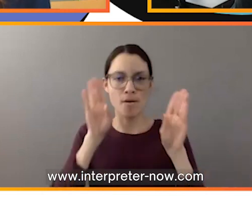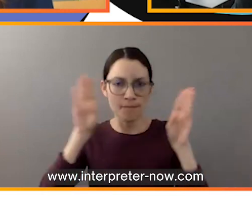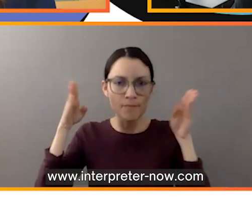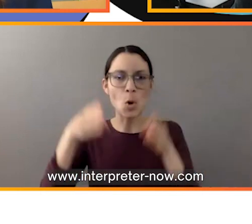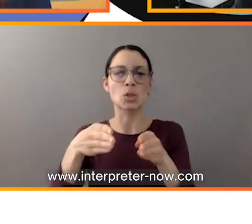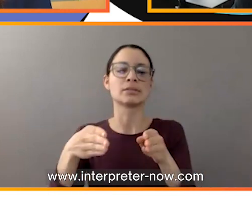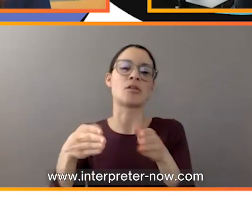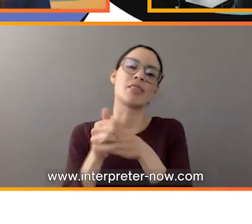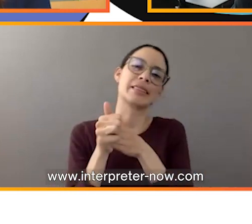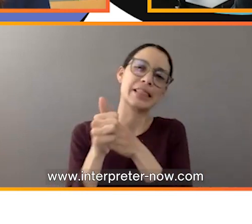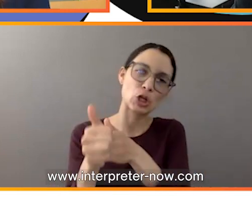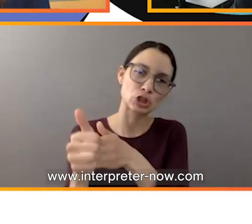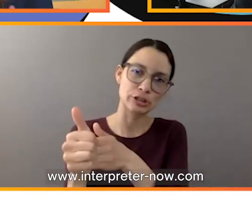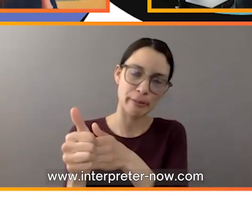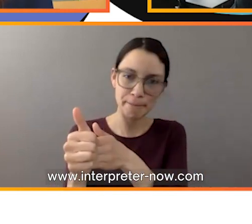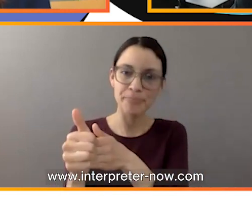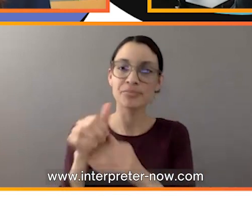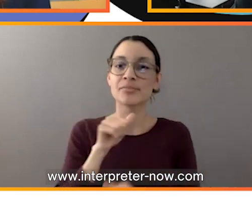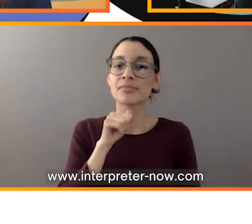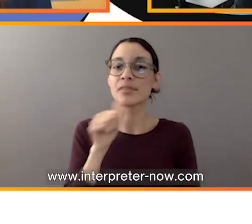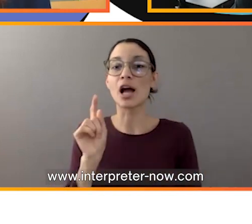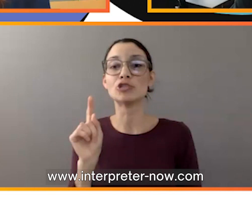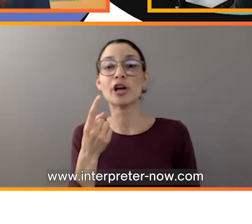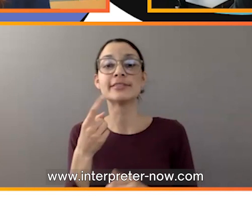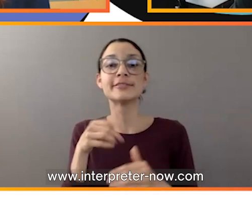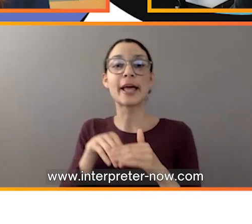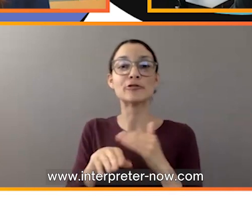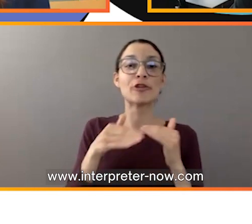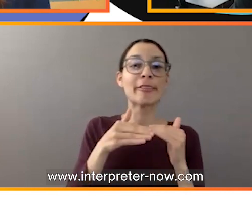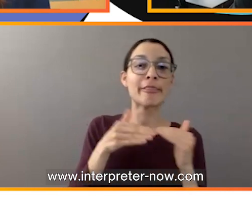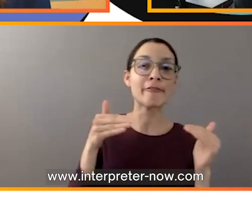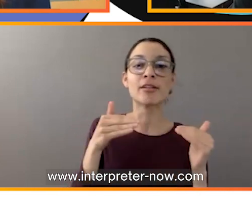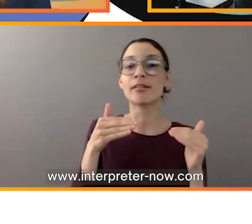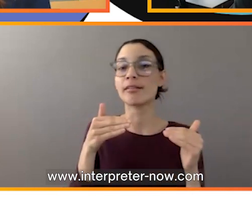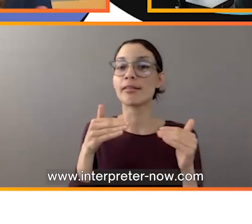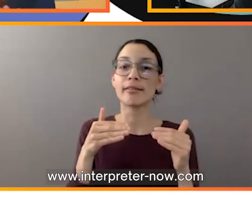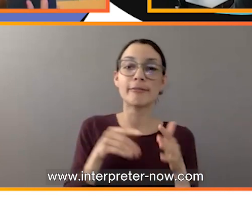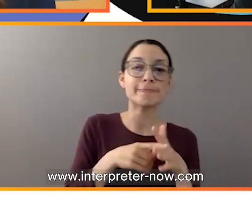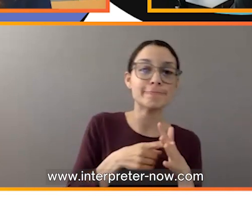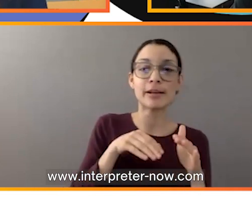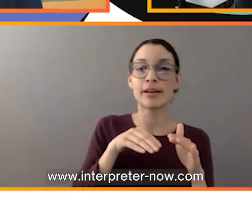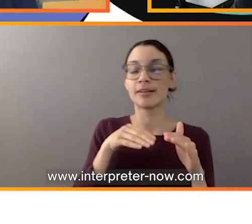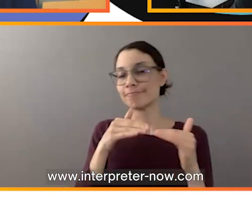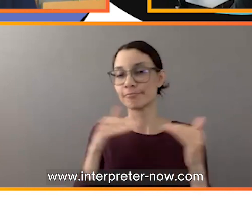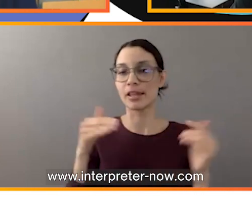So not just at the entry level, but a focus on underrepresented talent at the leadership